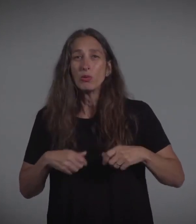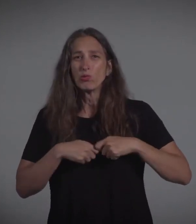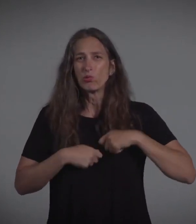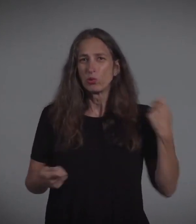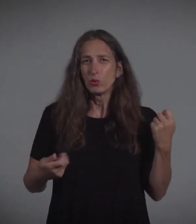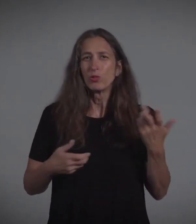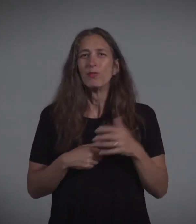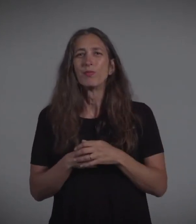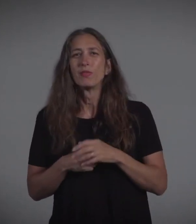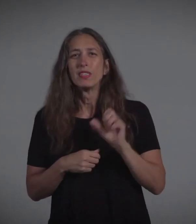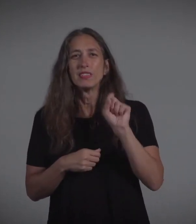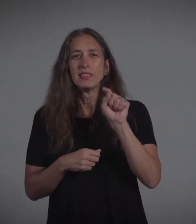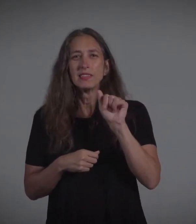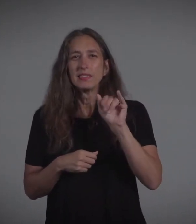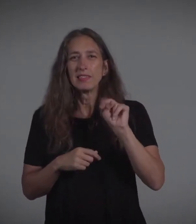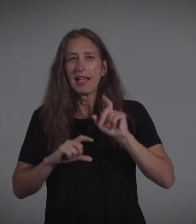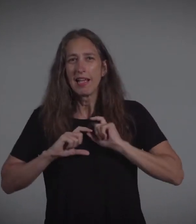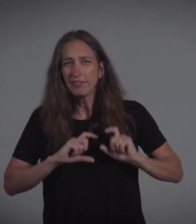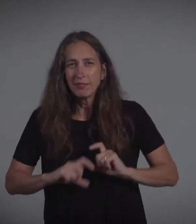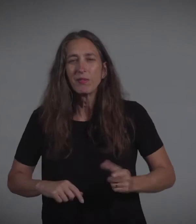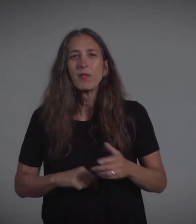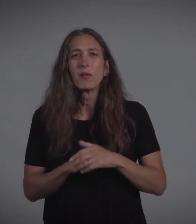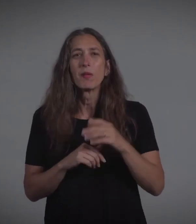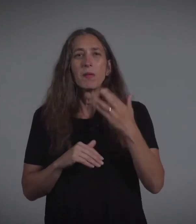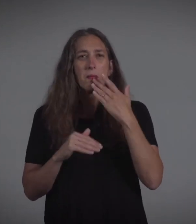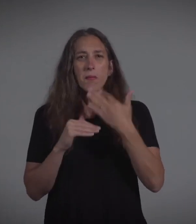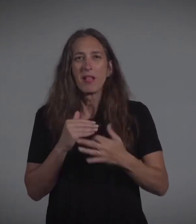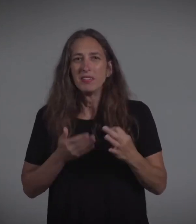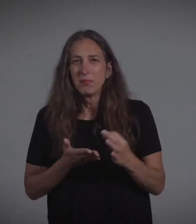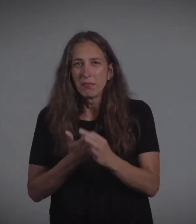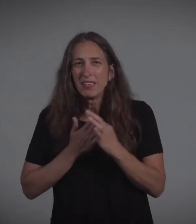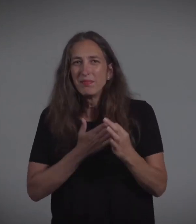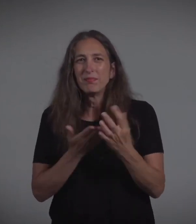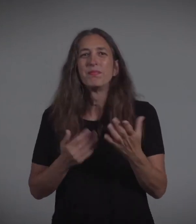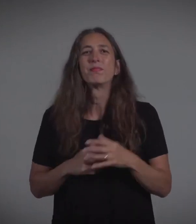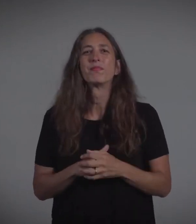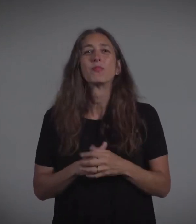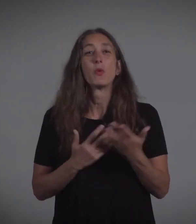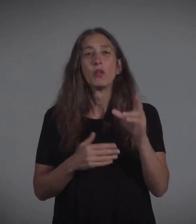Their clothes may be torn, stained, or have blood spots.